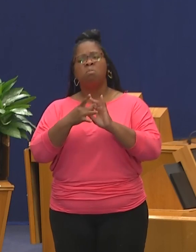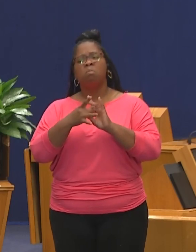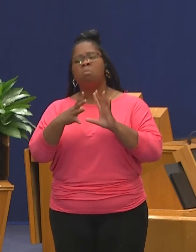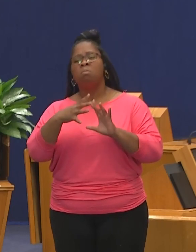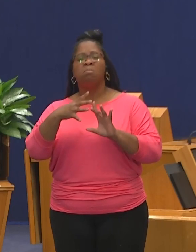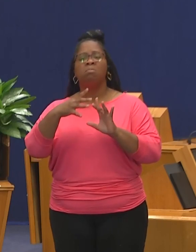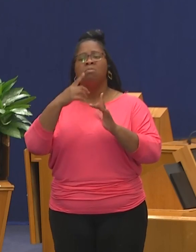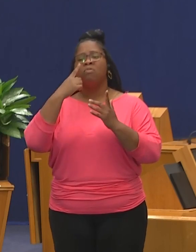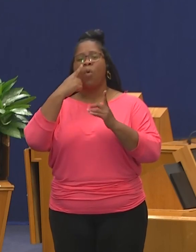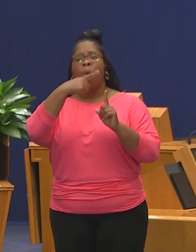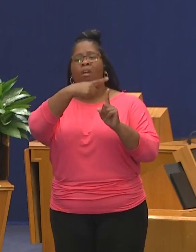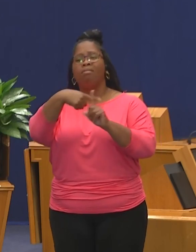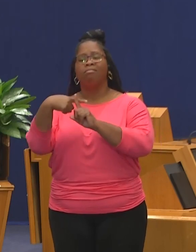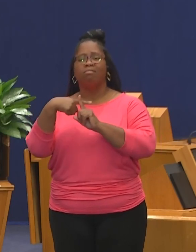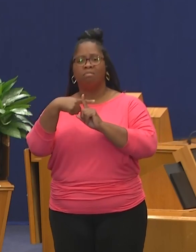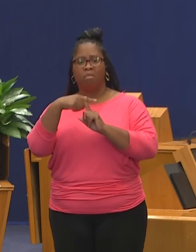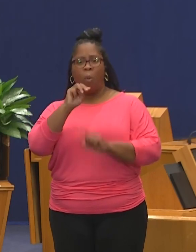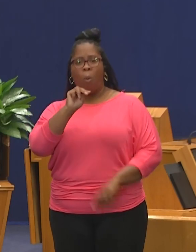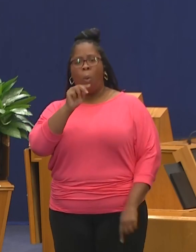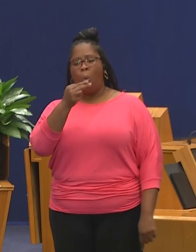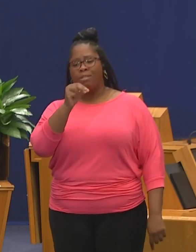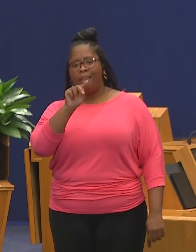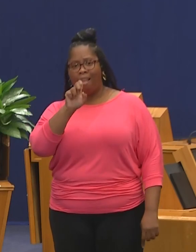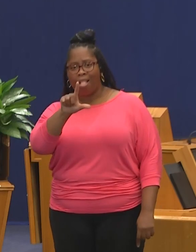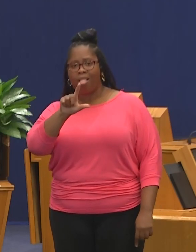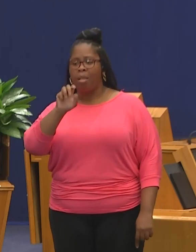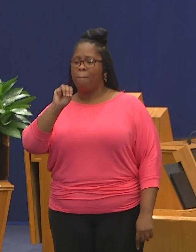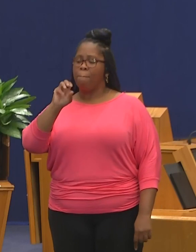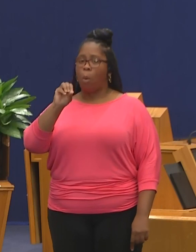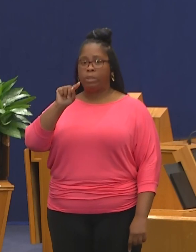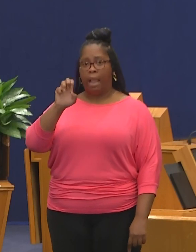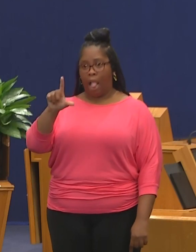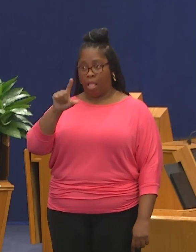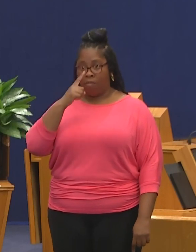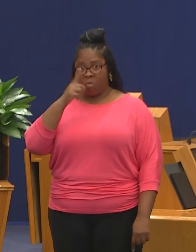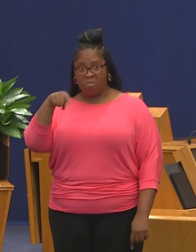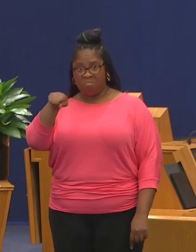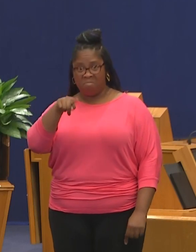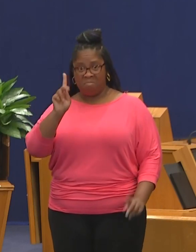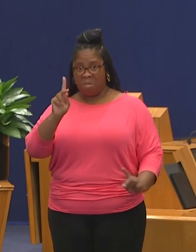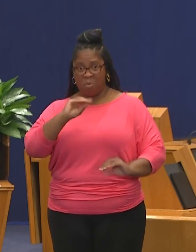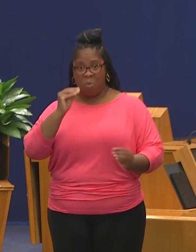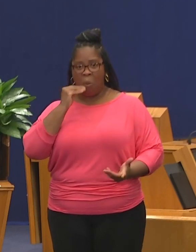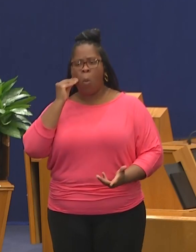CALIFORNIANS EXPERIENCING HOMELESSNESS BLISSING MOTEL AND HOTEL ROOMS.